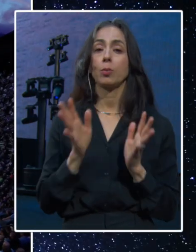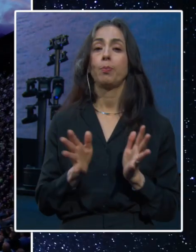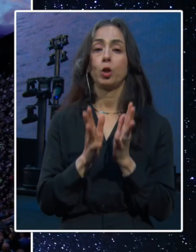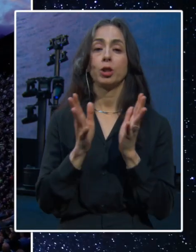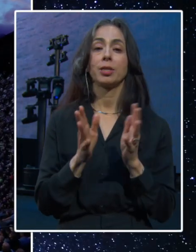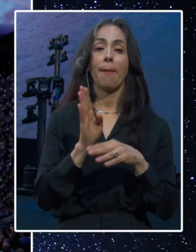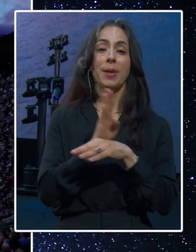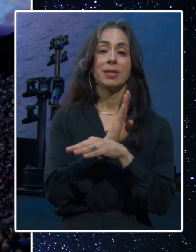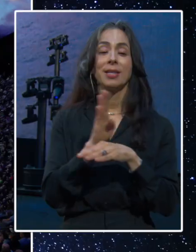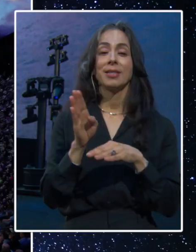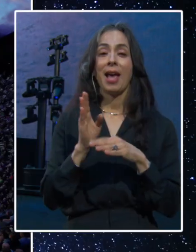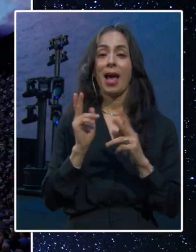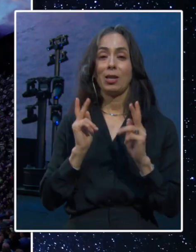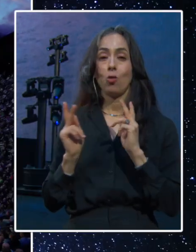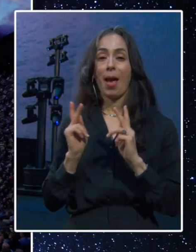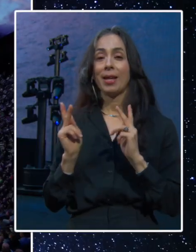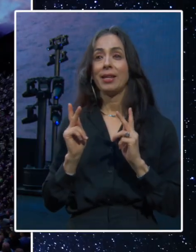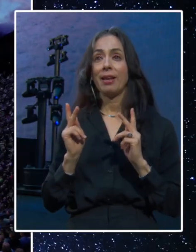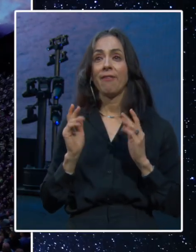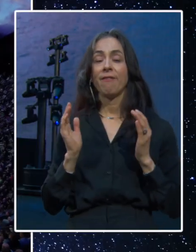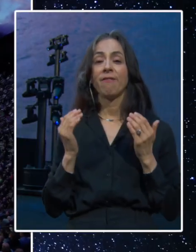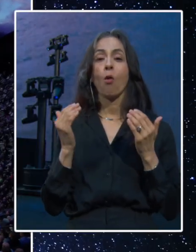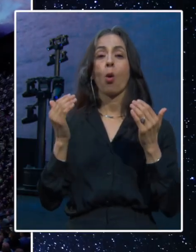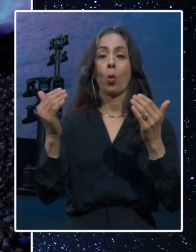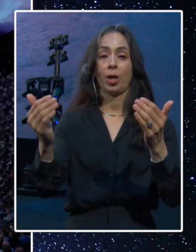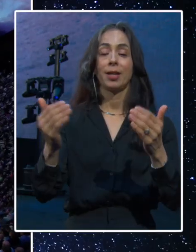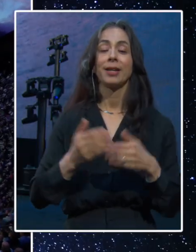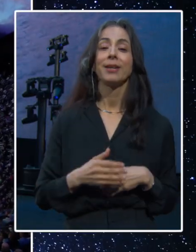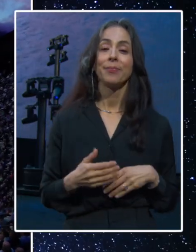in order to push business and humanity forward.